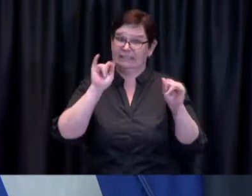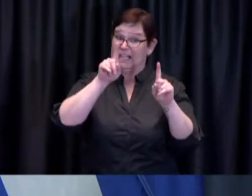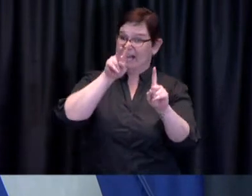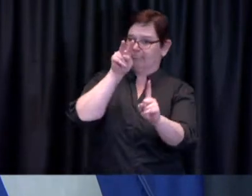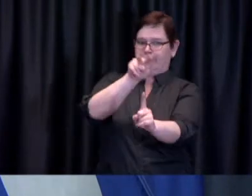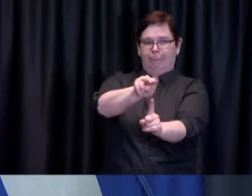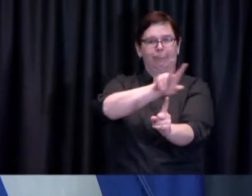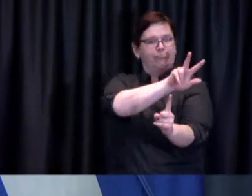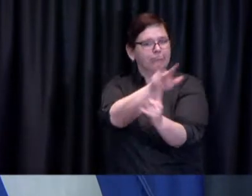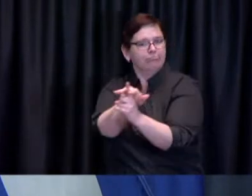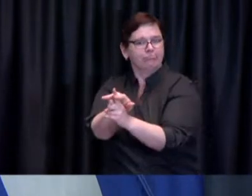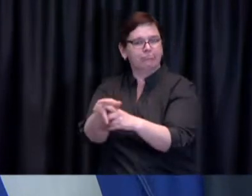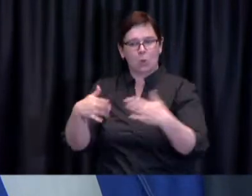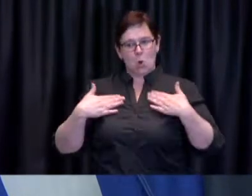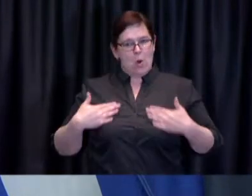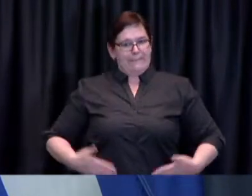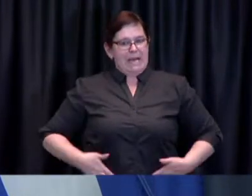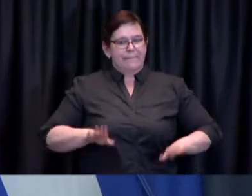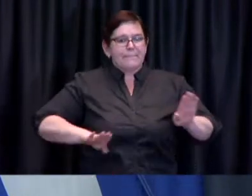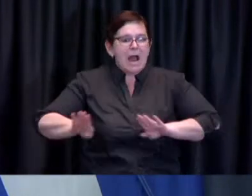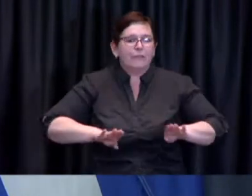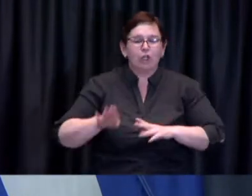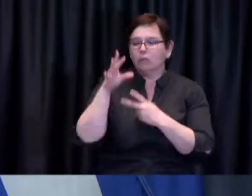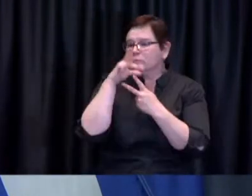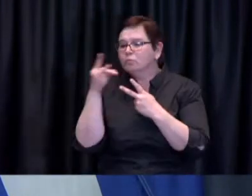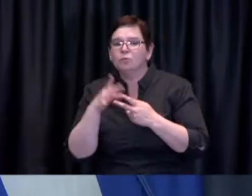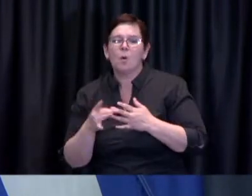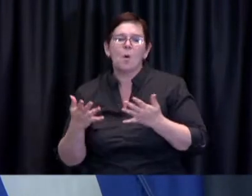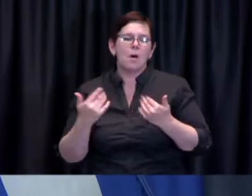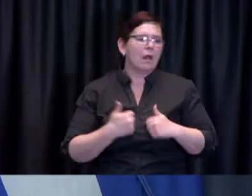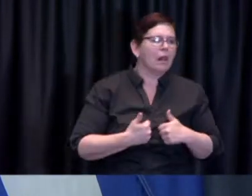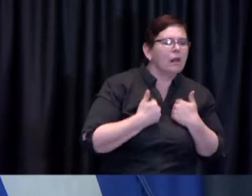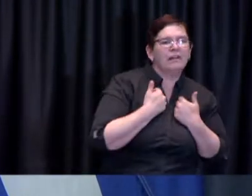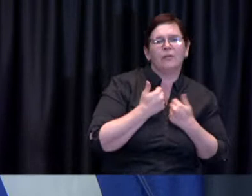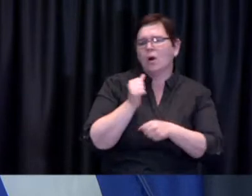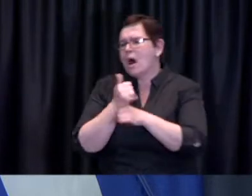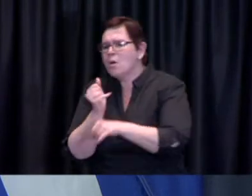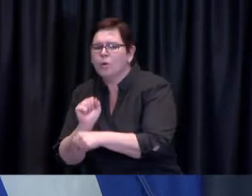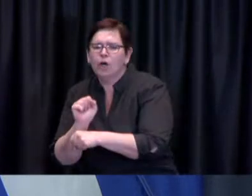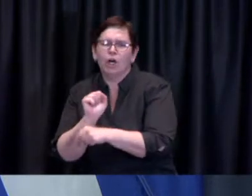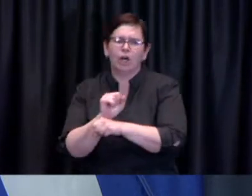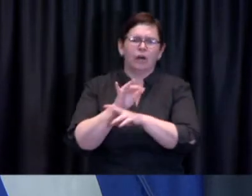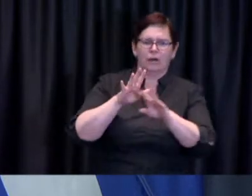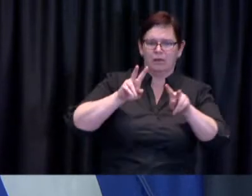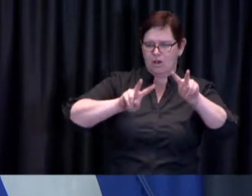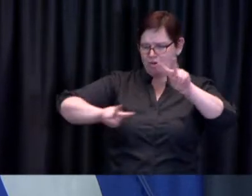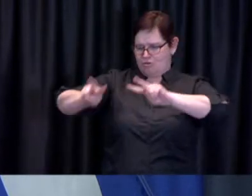live work and play in the Greater Toronto and Hamilton area so I concur entirely with the mayor